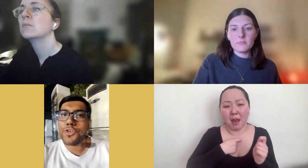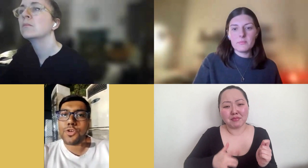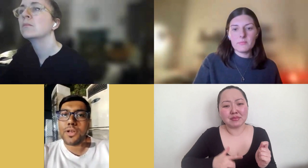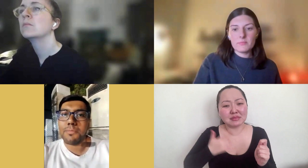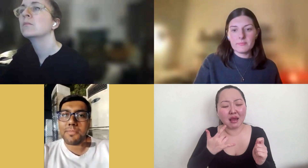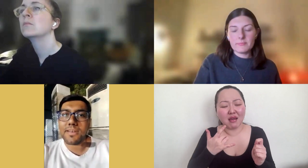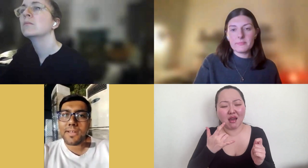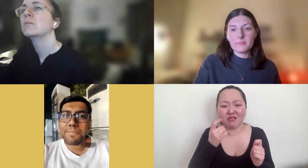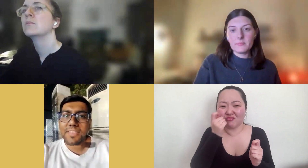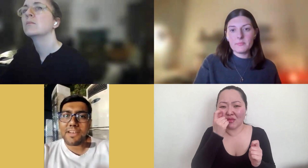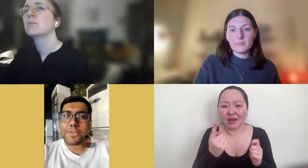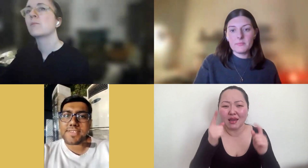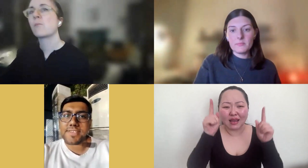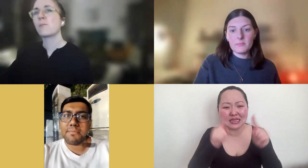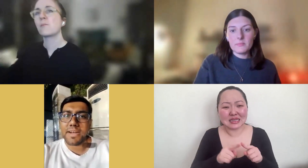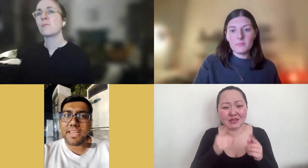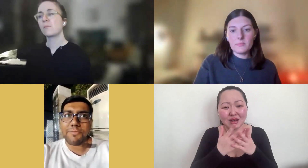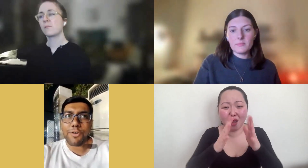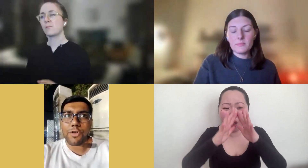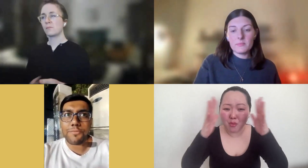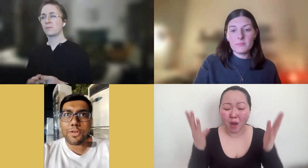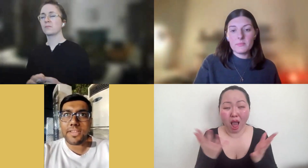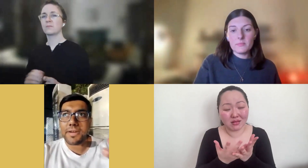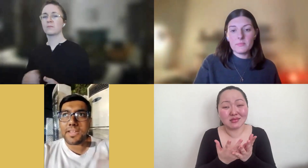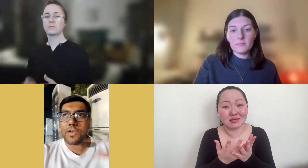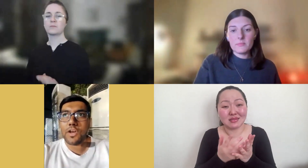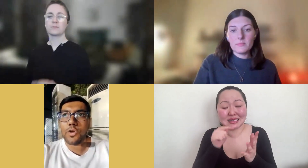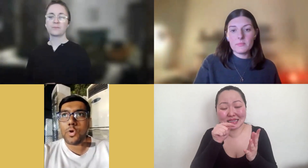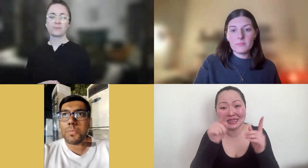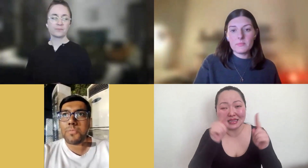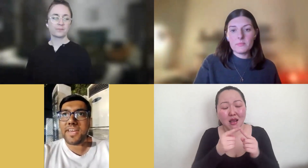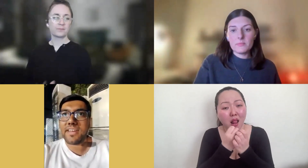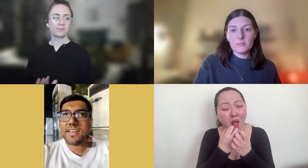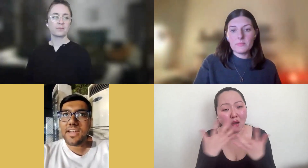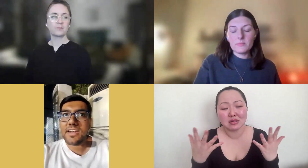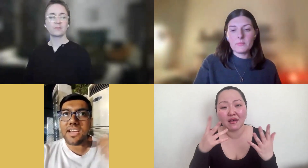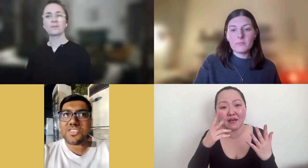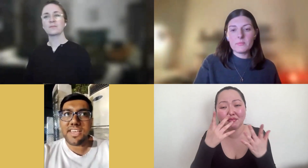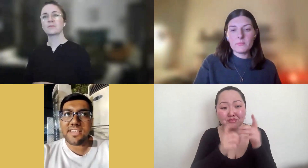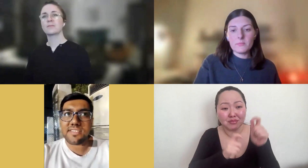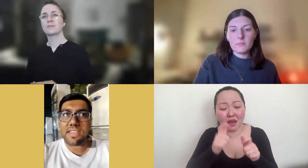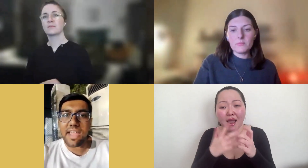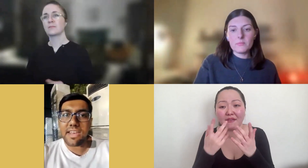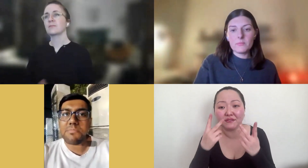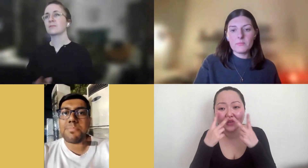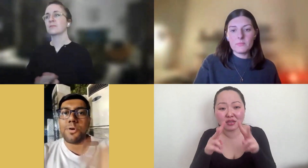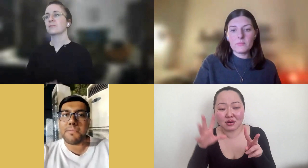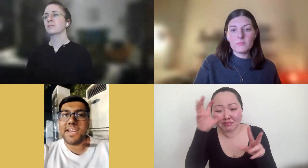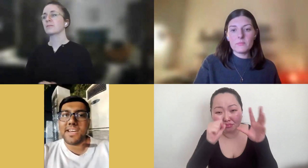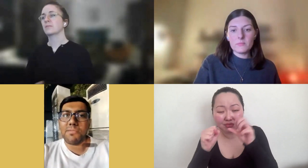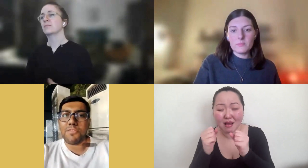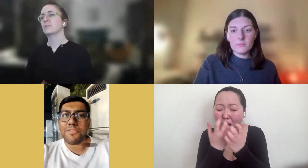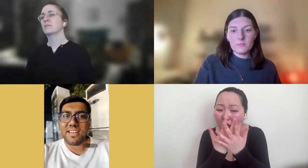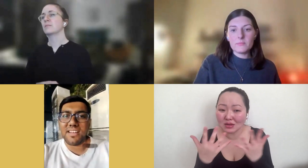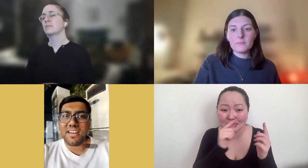for visual impairment and for somebody, for this particular group, touch is an important medium of